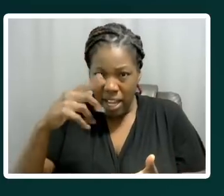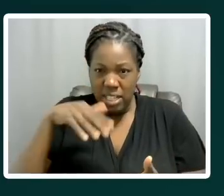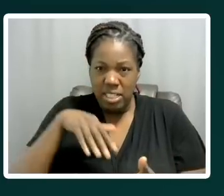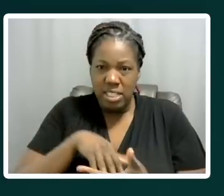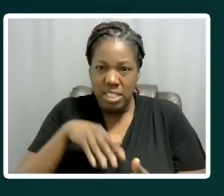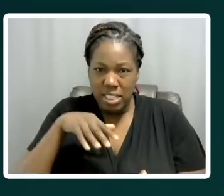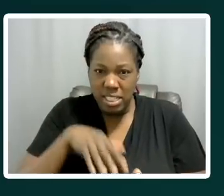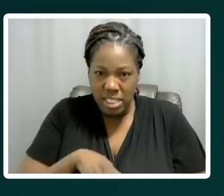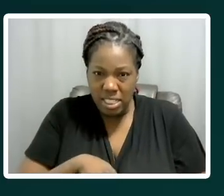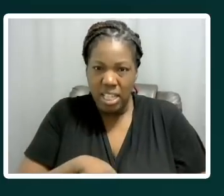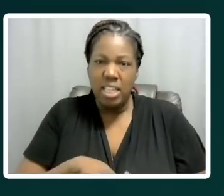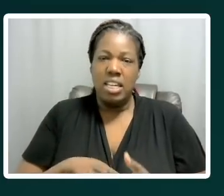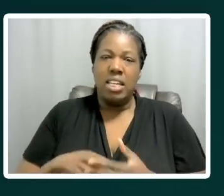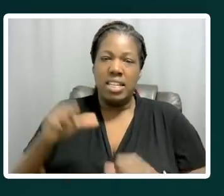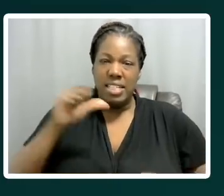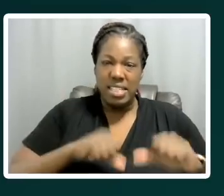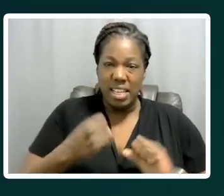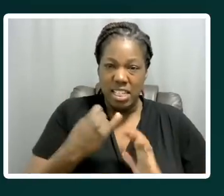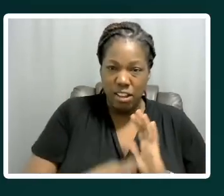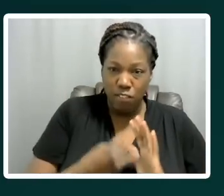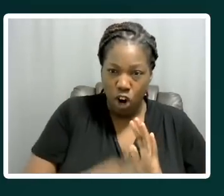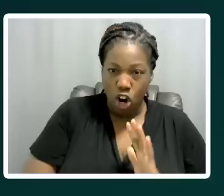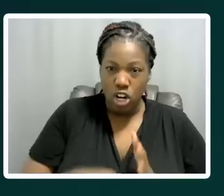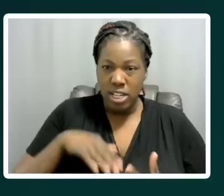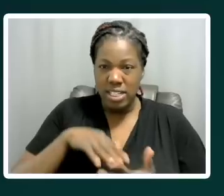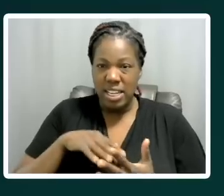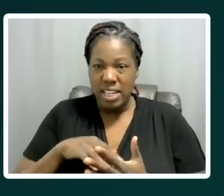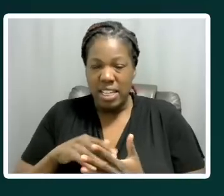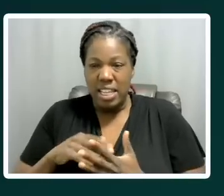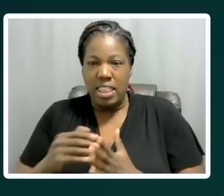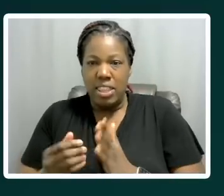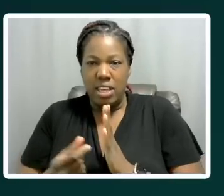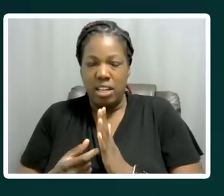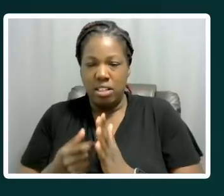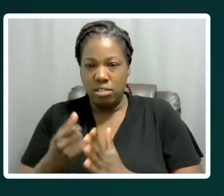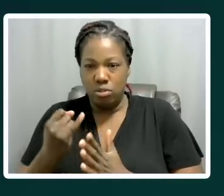realize that everything connects to everything else. Whether it's communicating a scientific